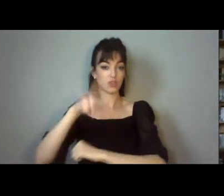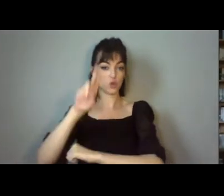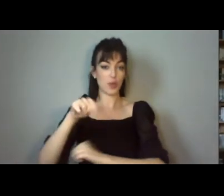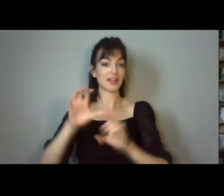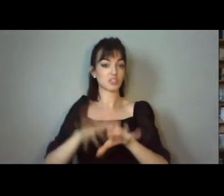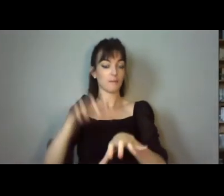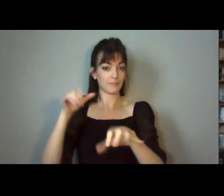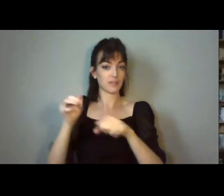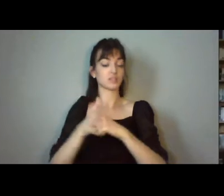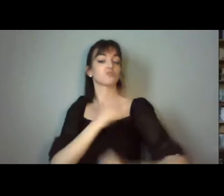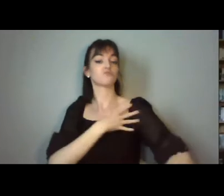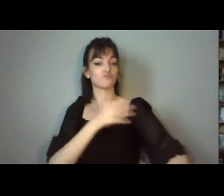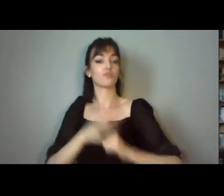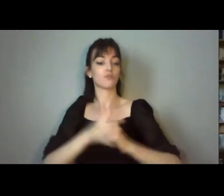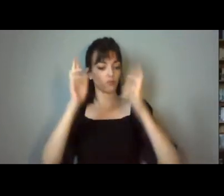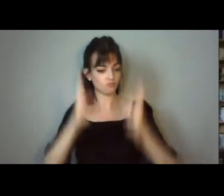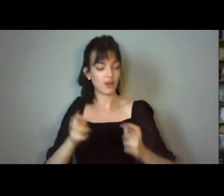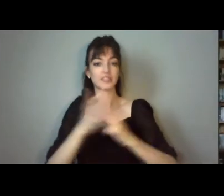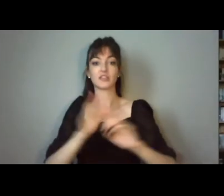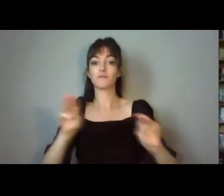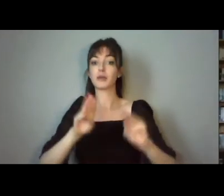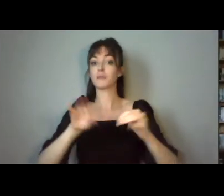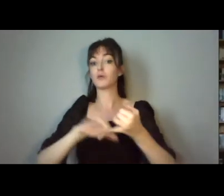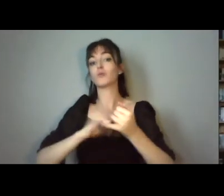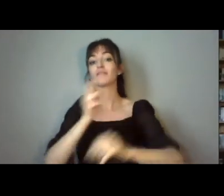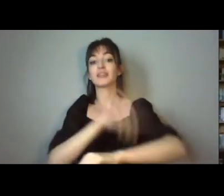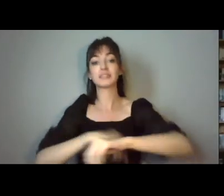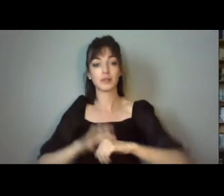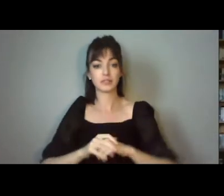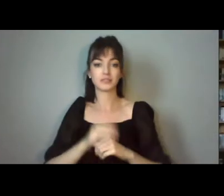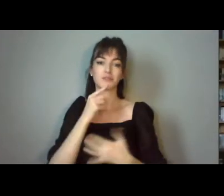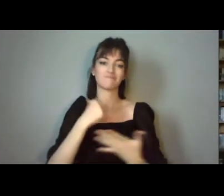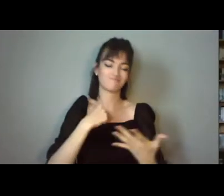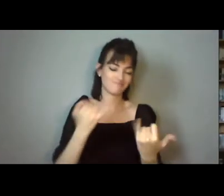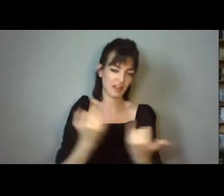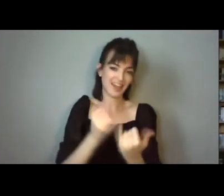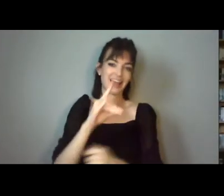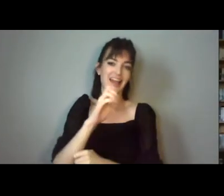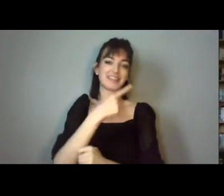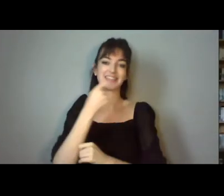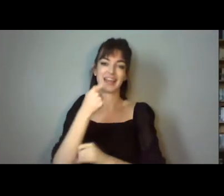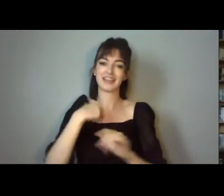of Persons with Disabilities. But unfortunately as Helen said, due to unforeseen circumstances,